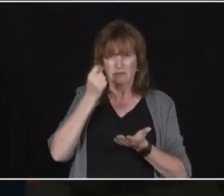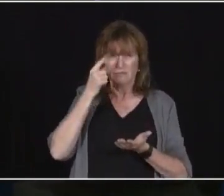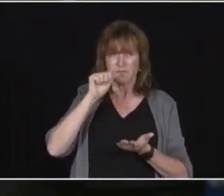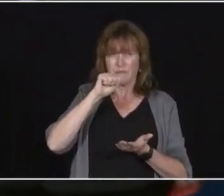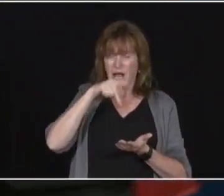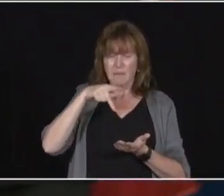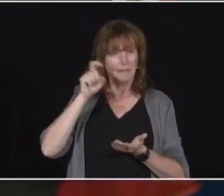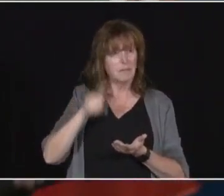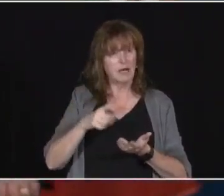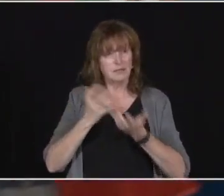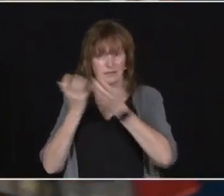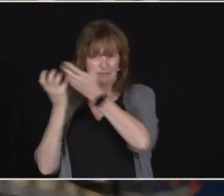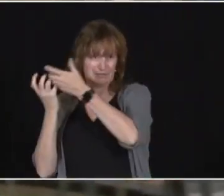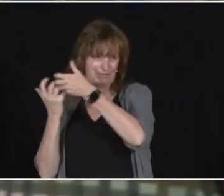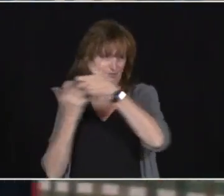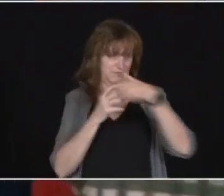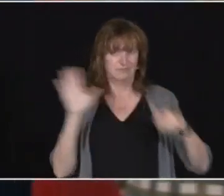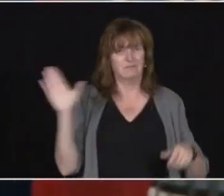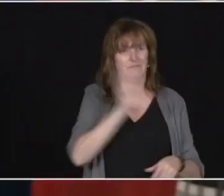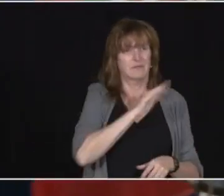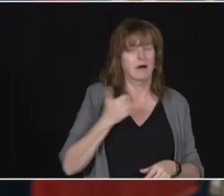Next question.